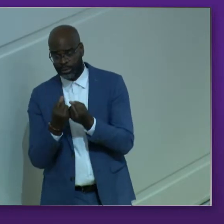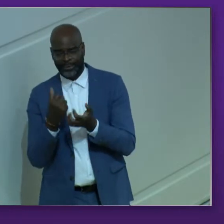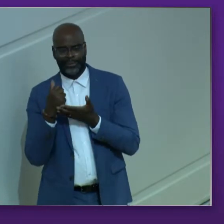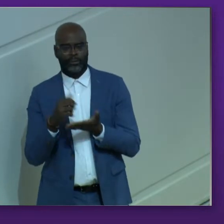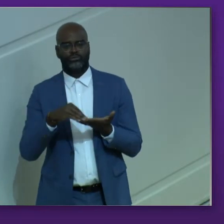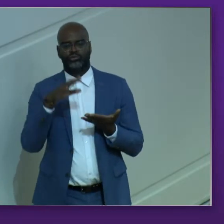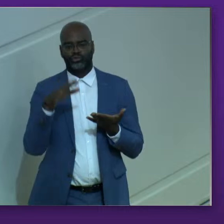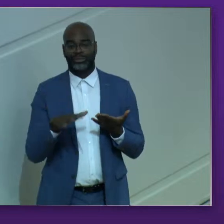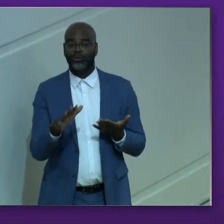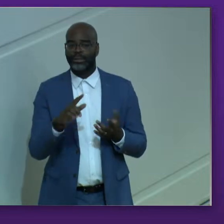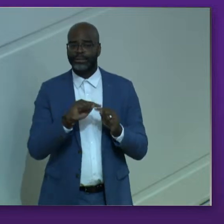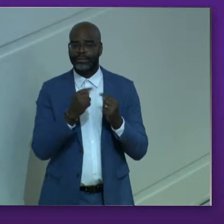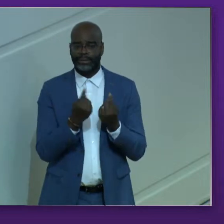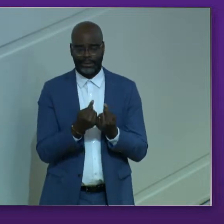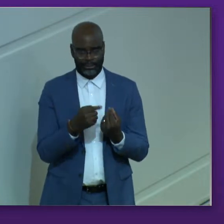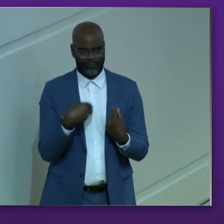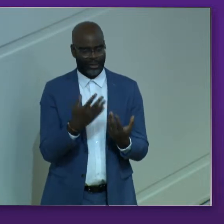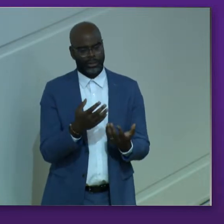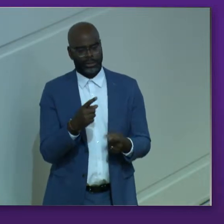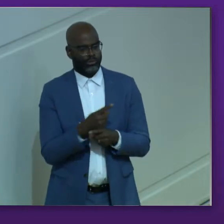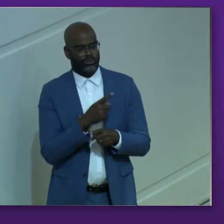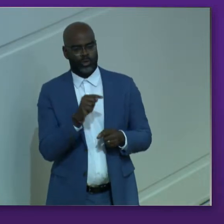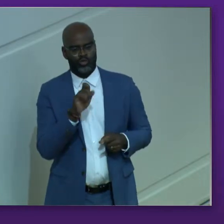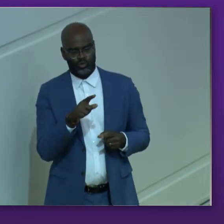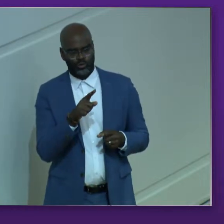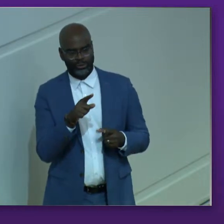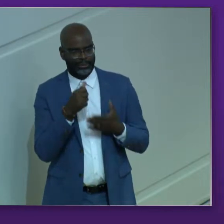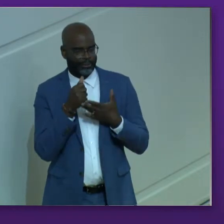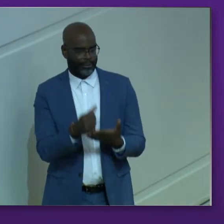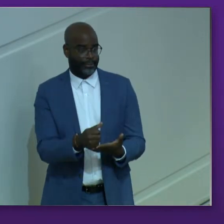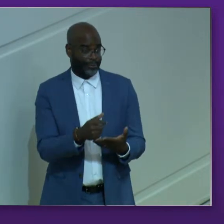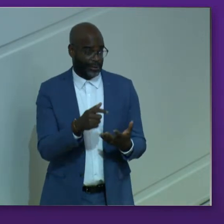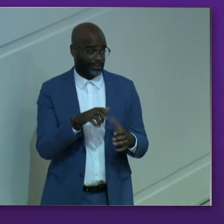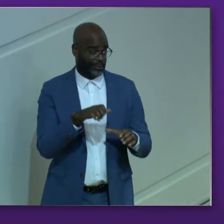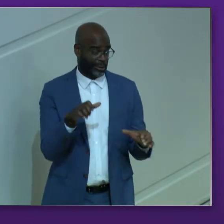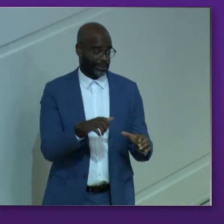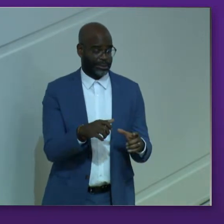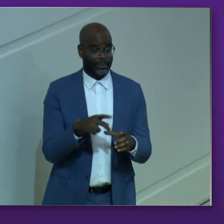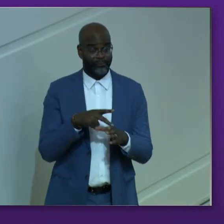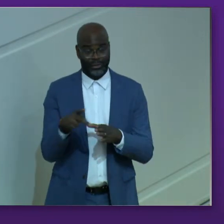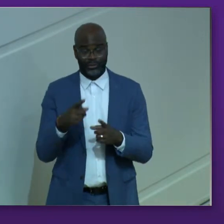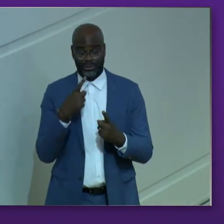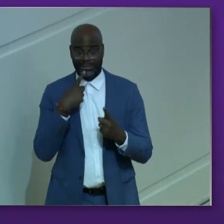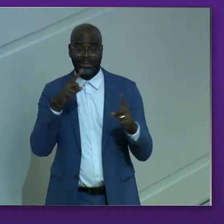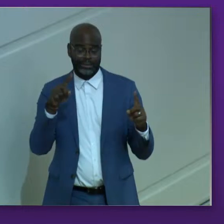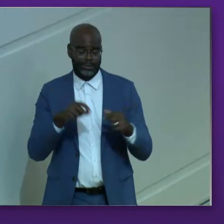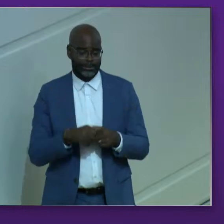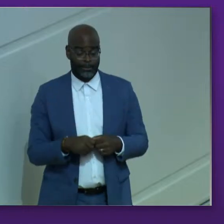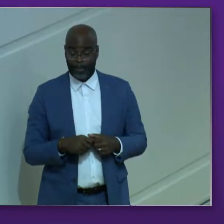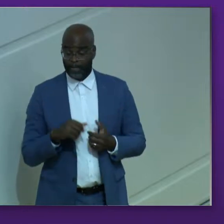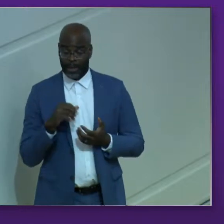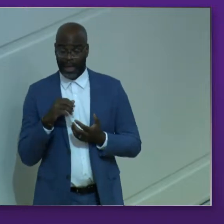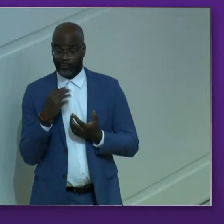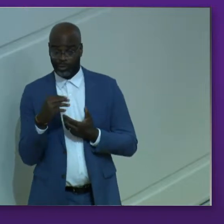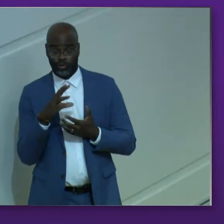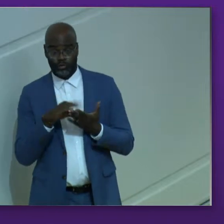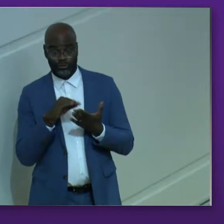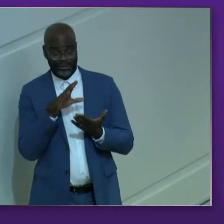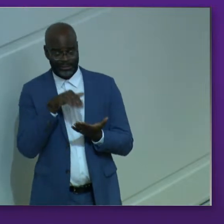NUMEROUS RESOURCES FOR LANGUAGE